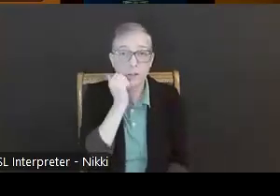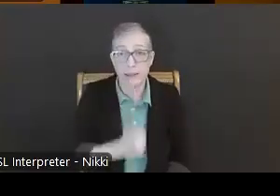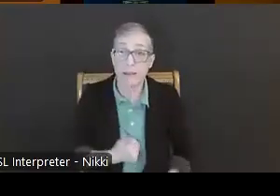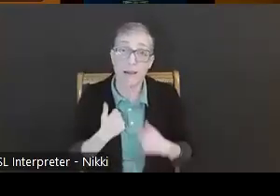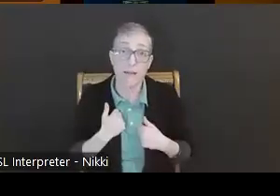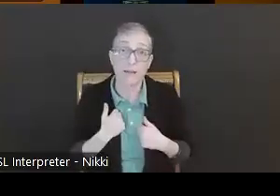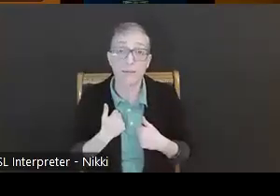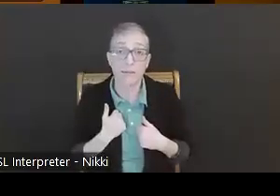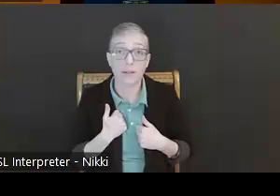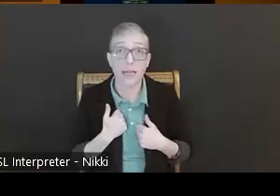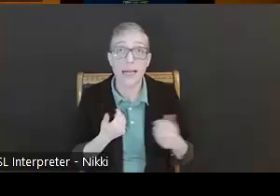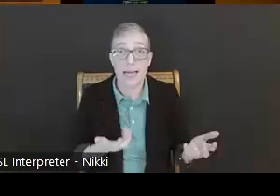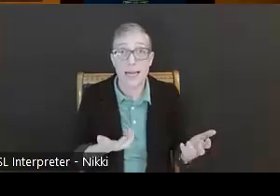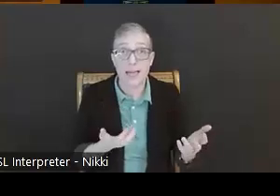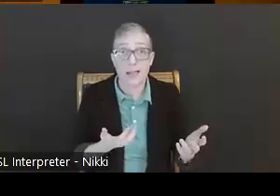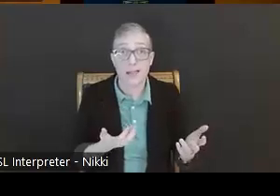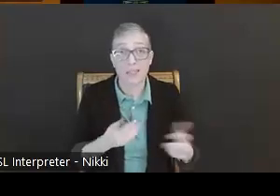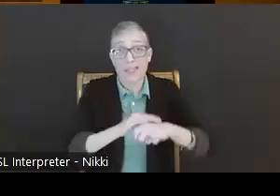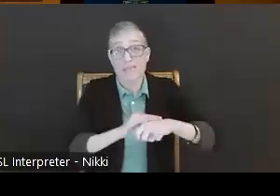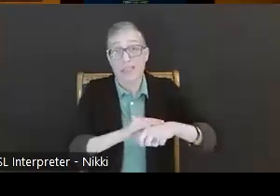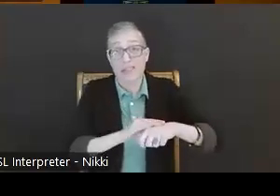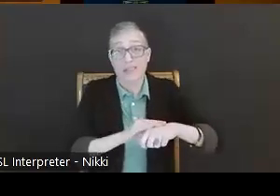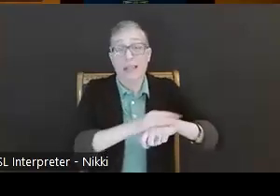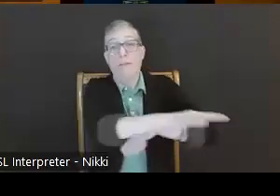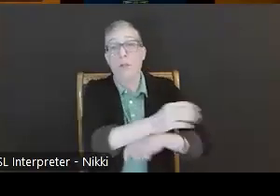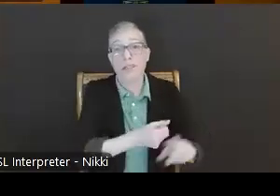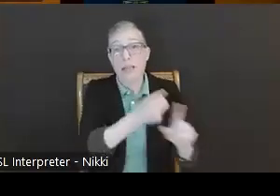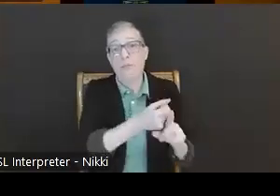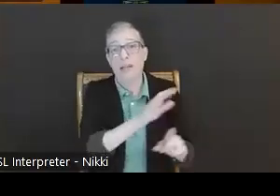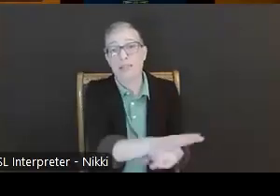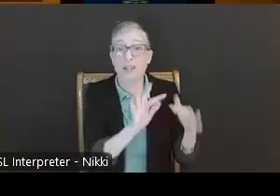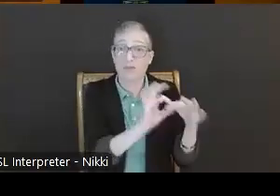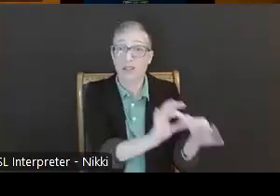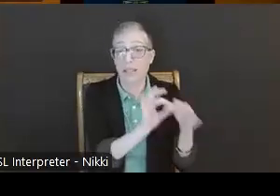of shapes their relationships even outside of the person they're caring for and so that that